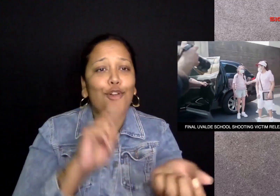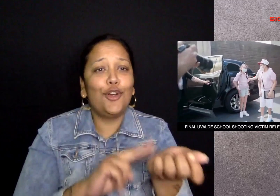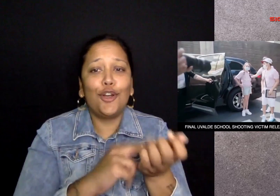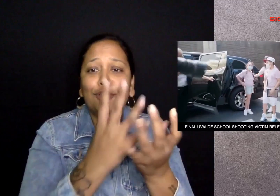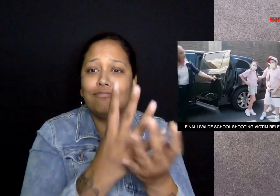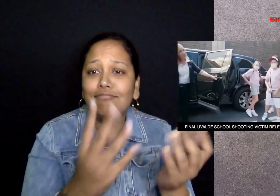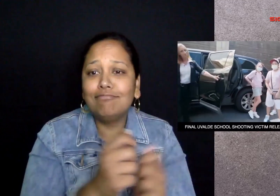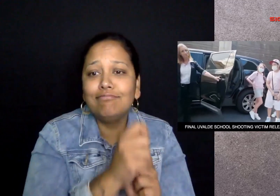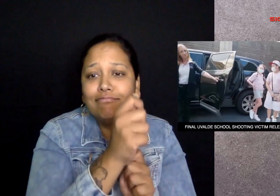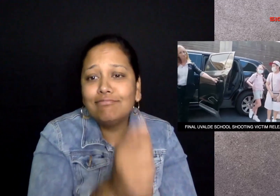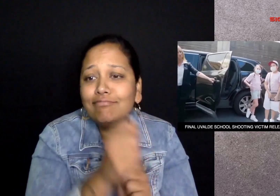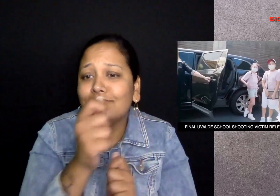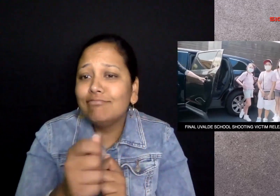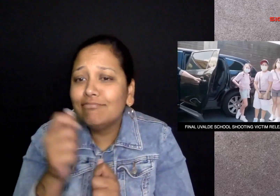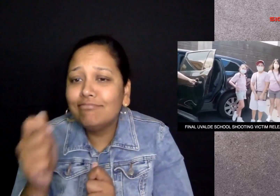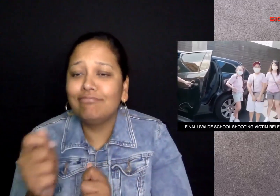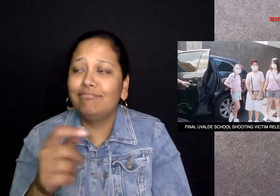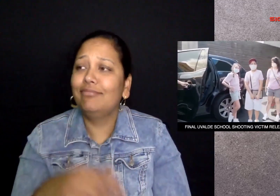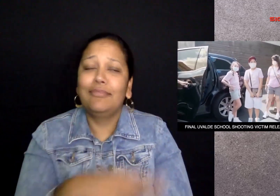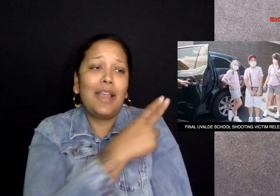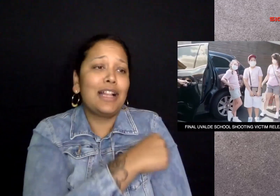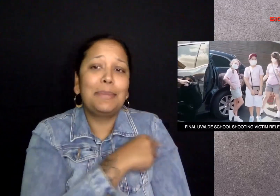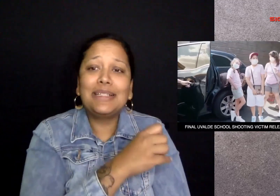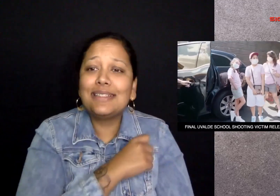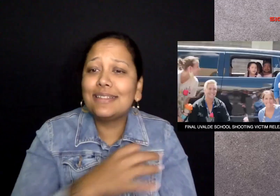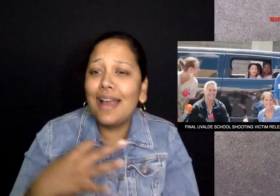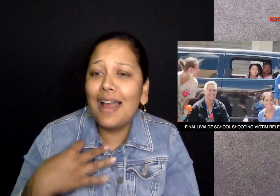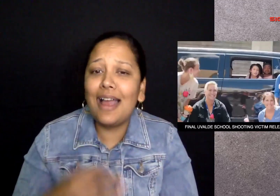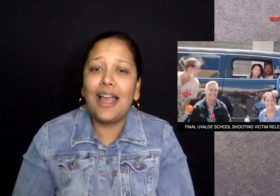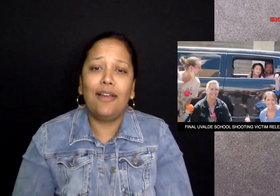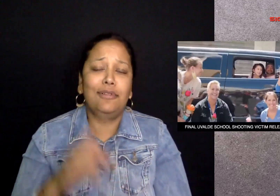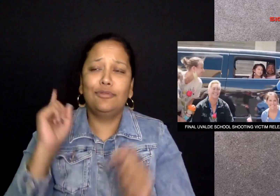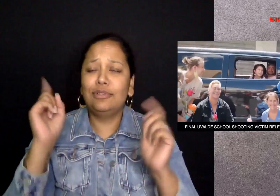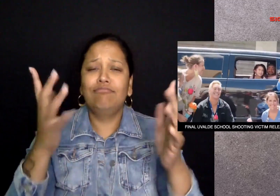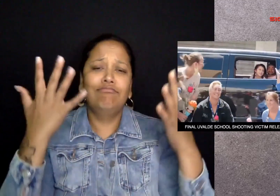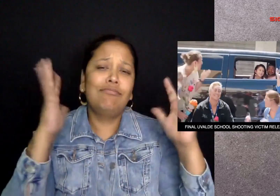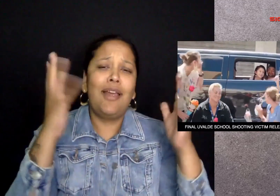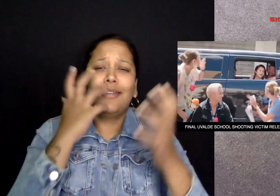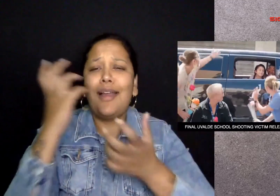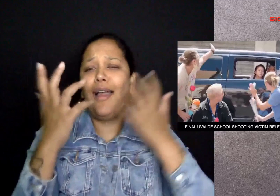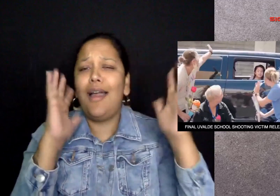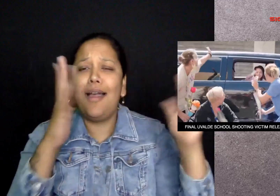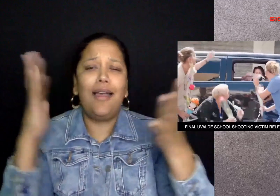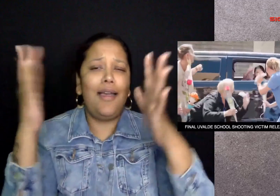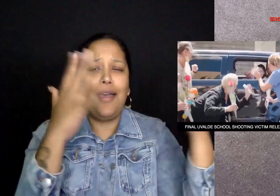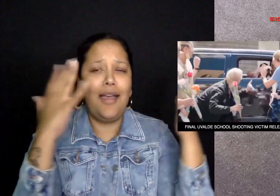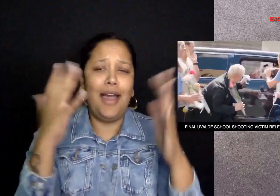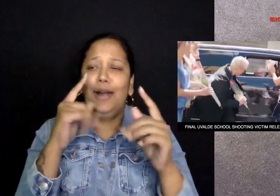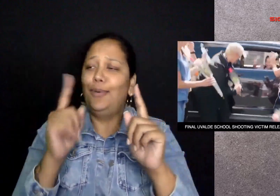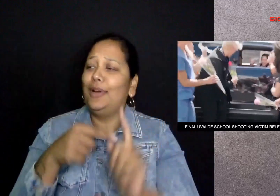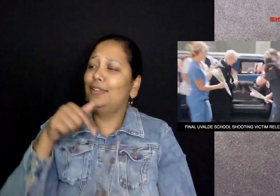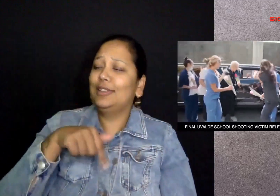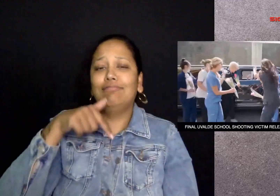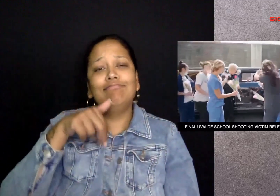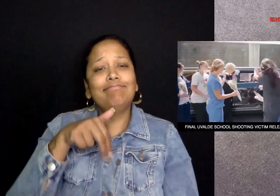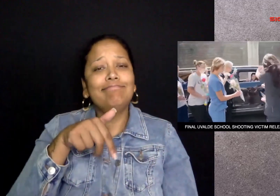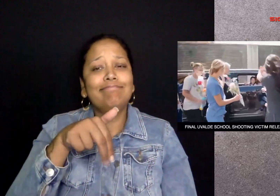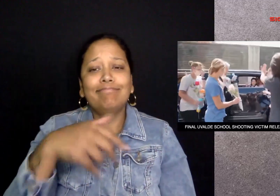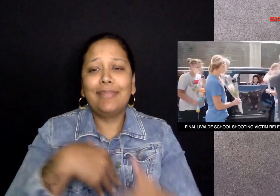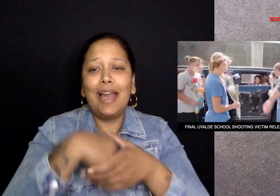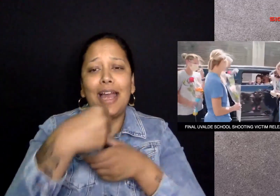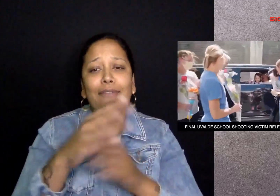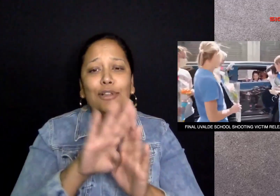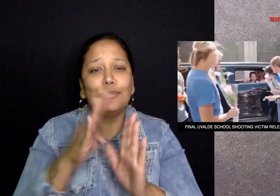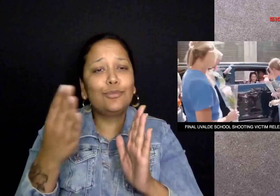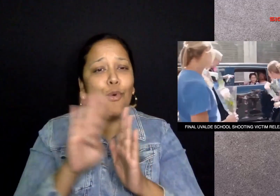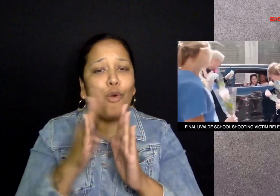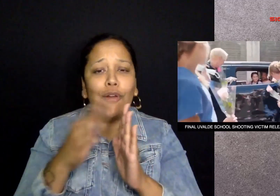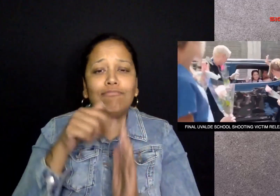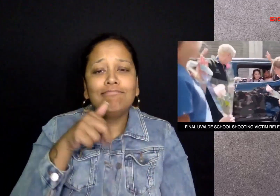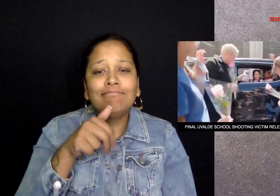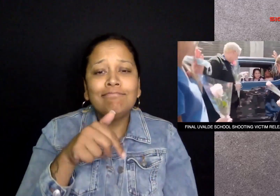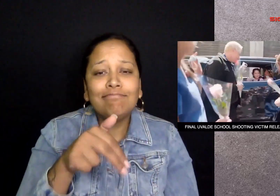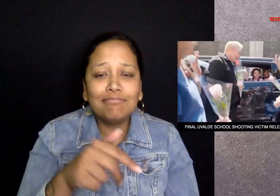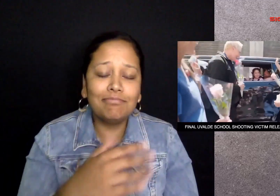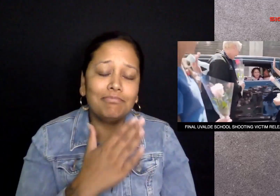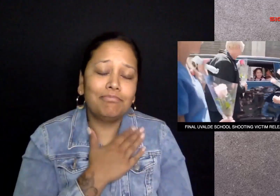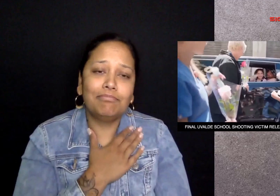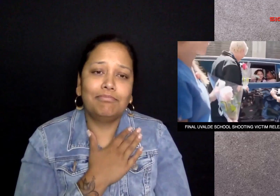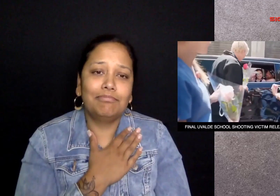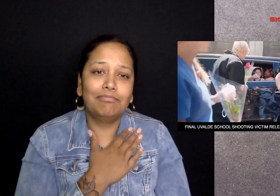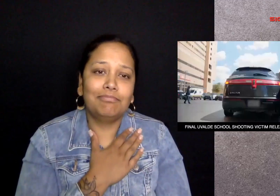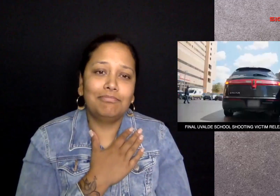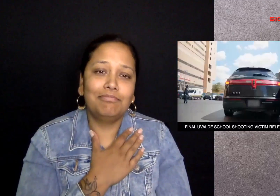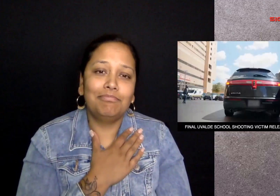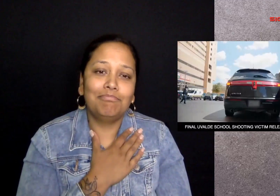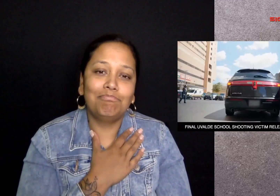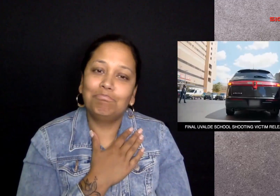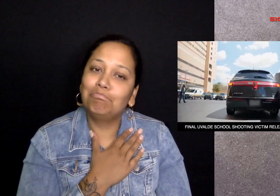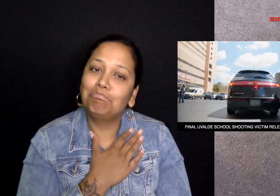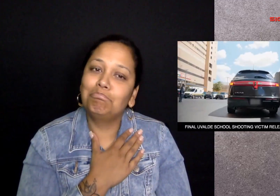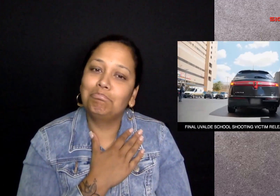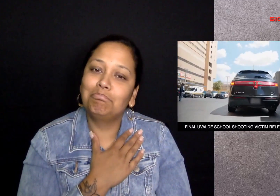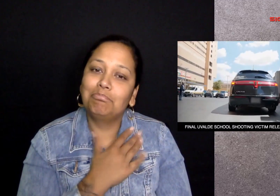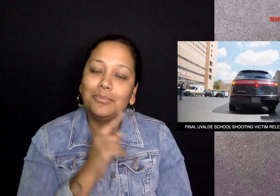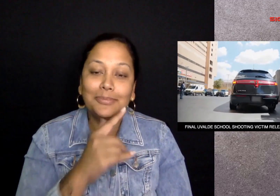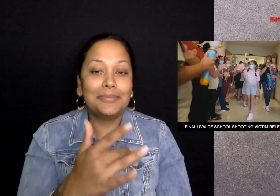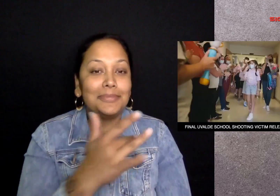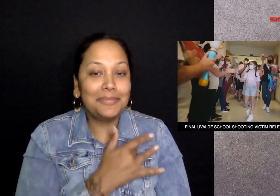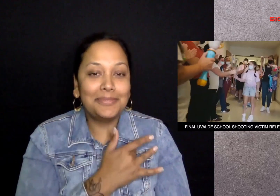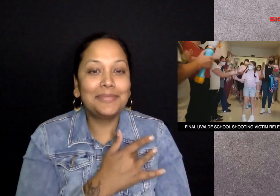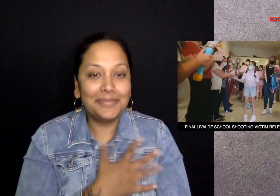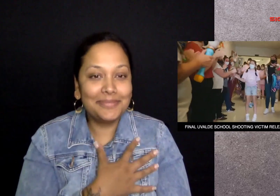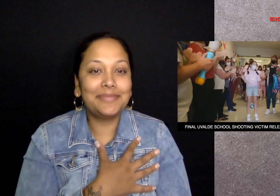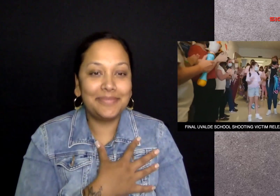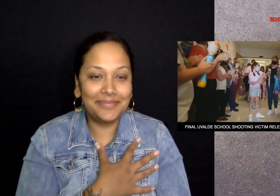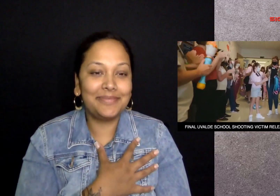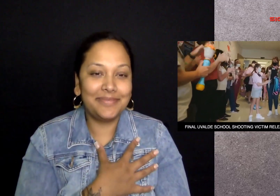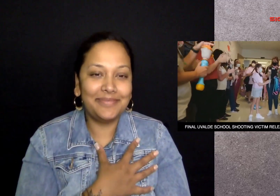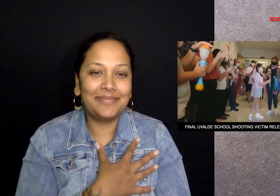nurses and hospital staff and they clapped chanted and cheered as she made her way out the door